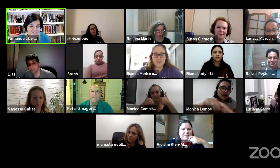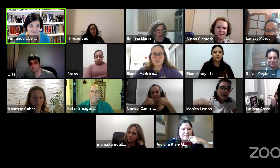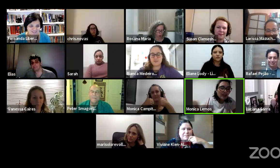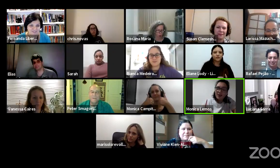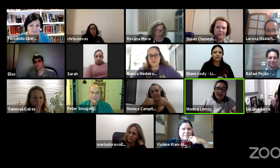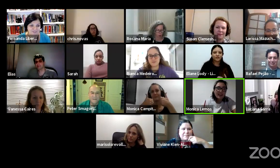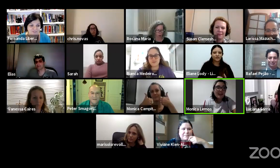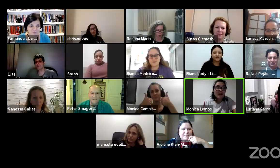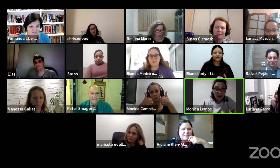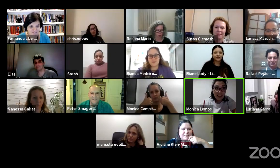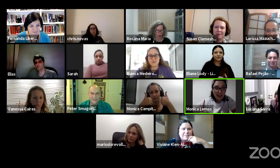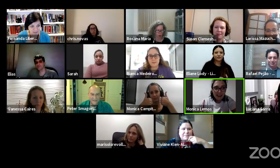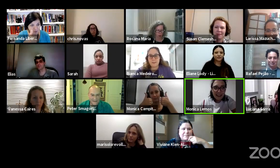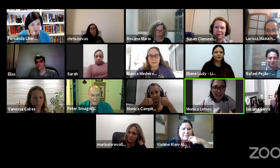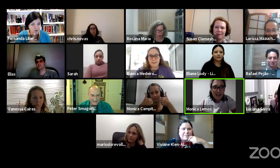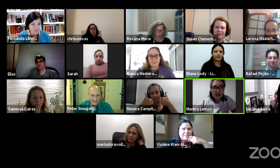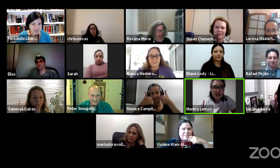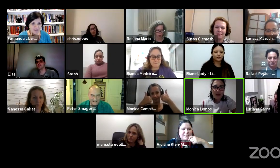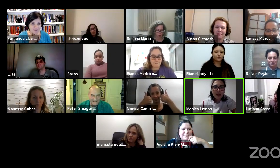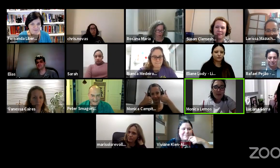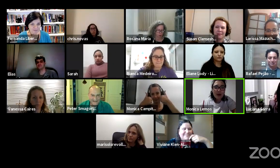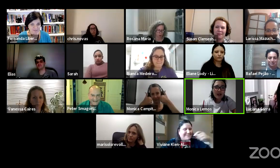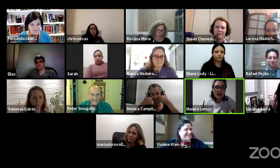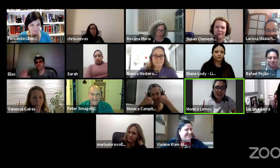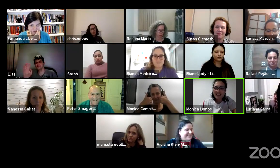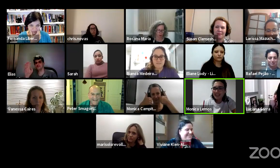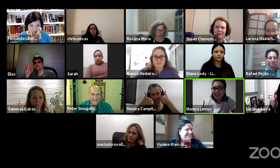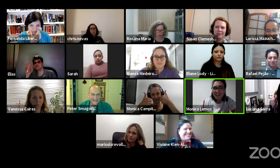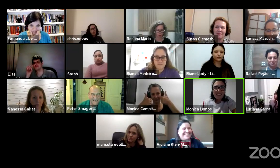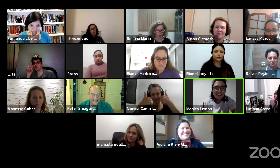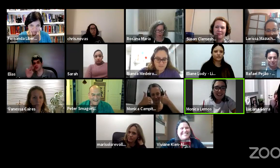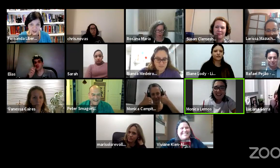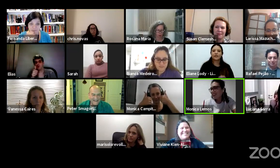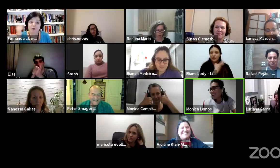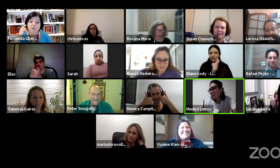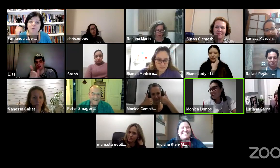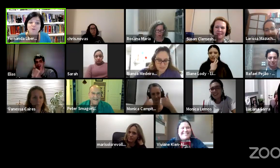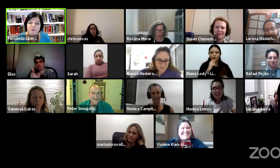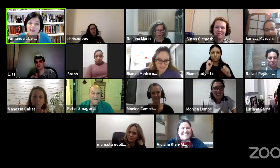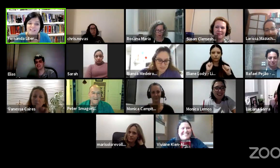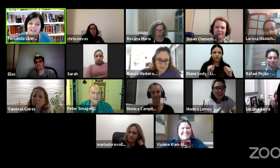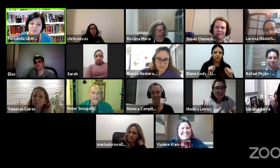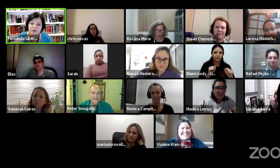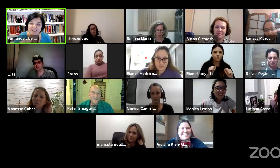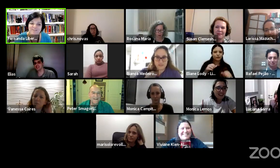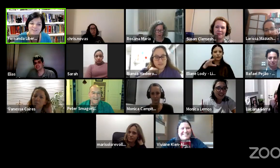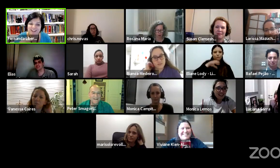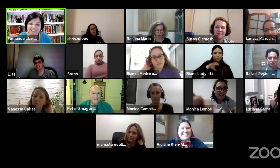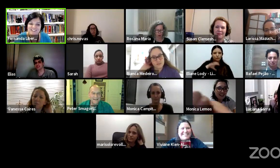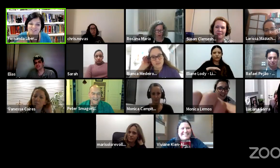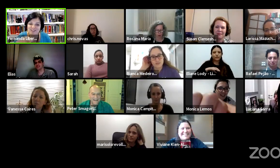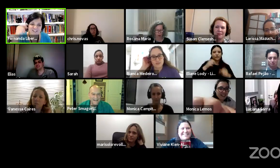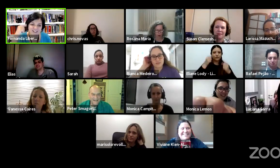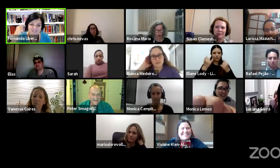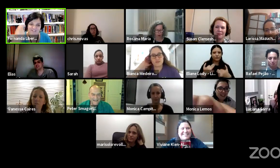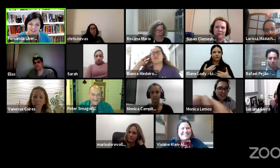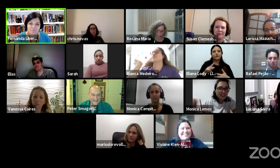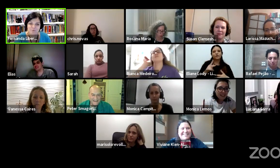alias. Then I'll get there now again. Then I'll get, then again. the paper to these last two days